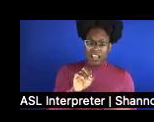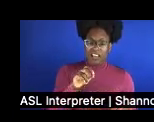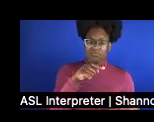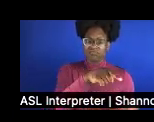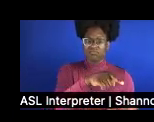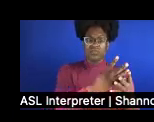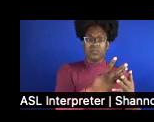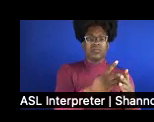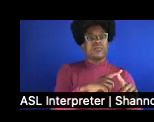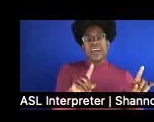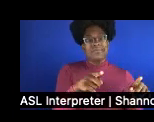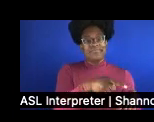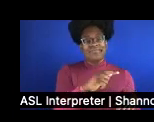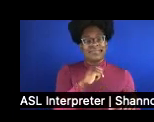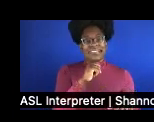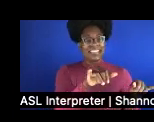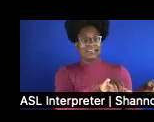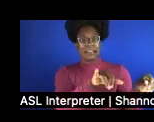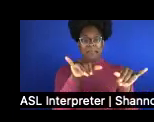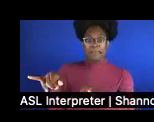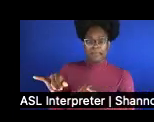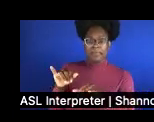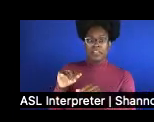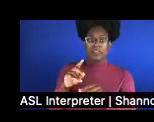on main campus, so we wanted to make sure that they at least had access to this.